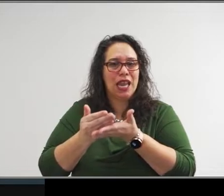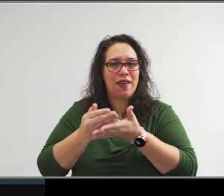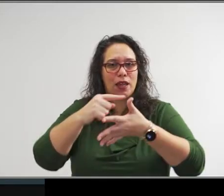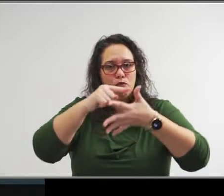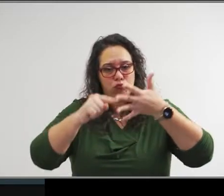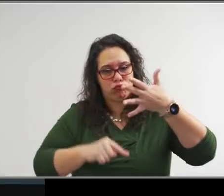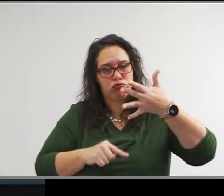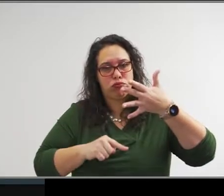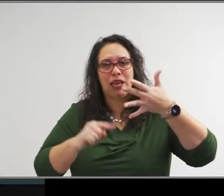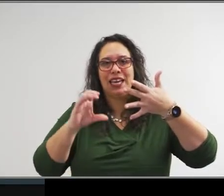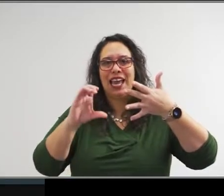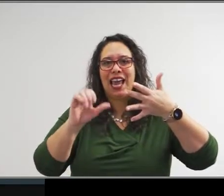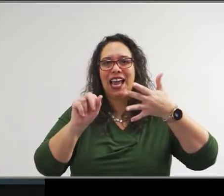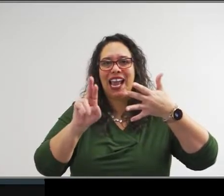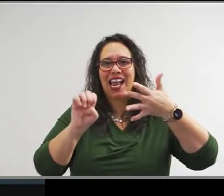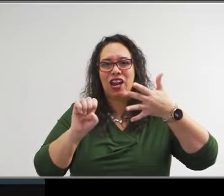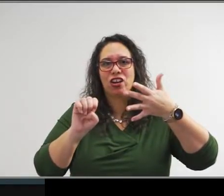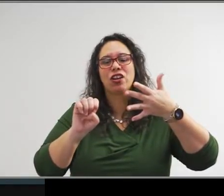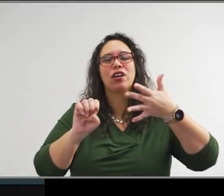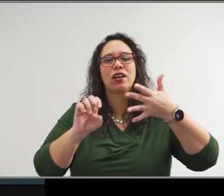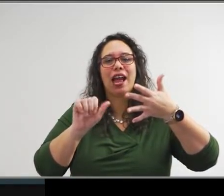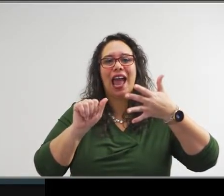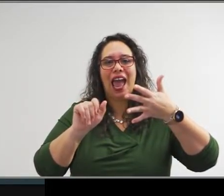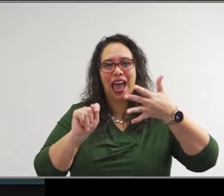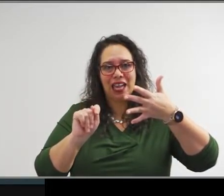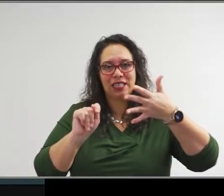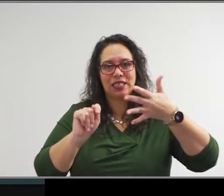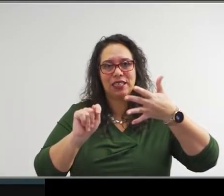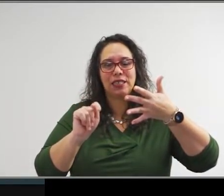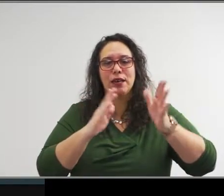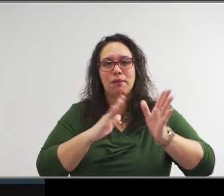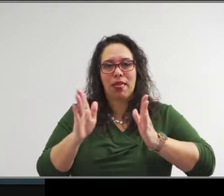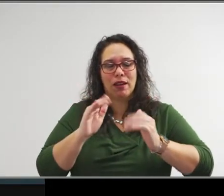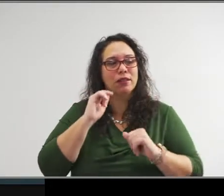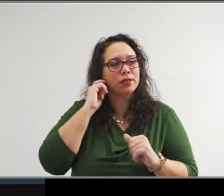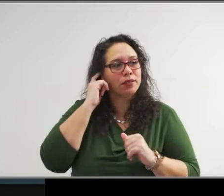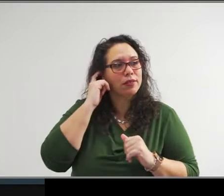Thank you. Okay, I'm going to check in and see if have any questions